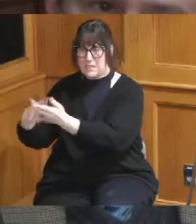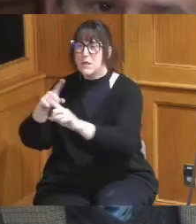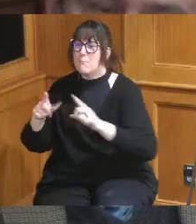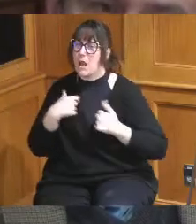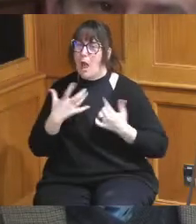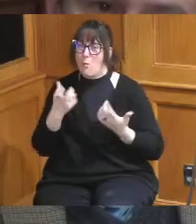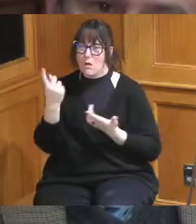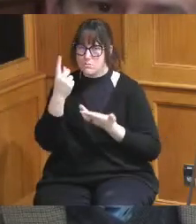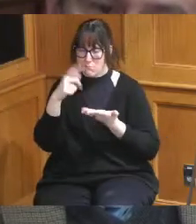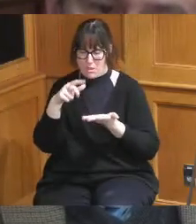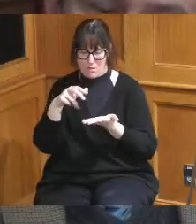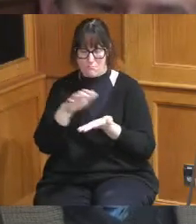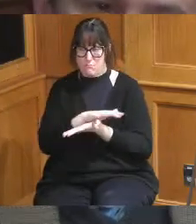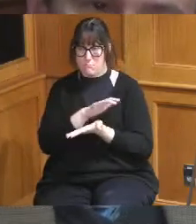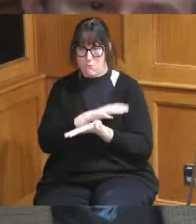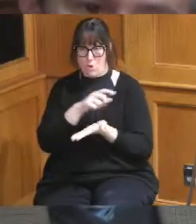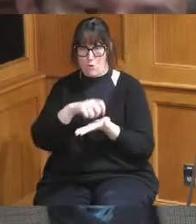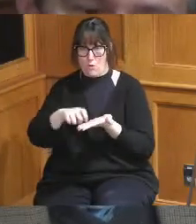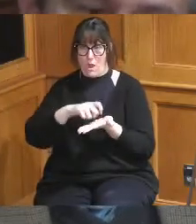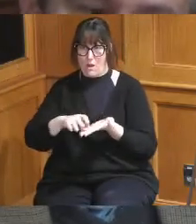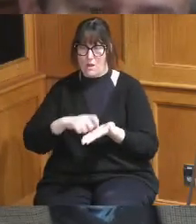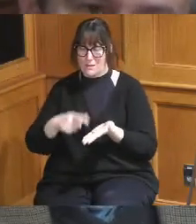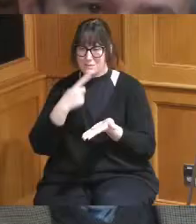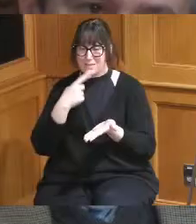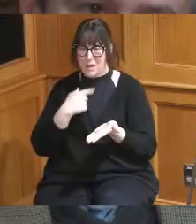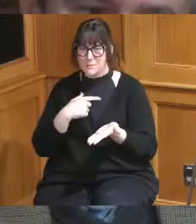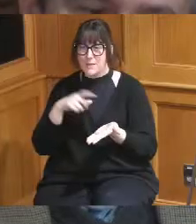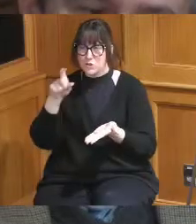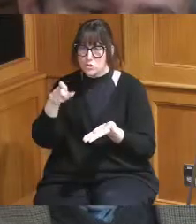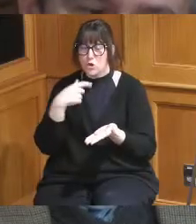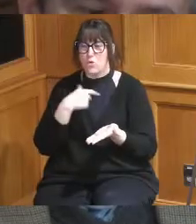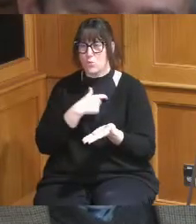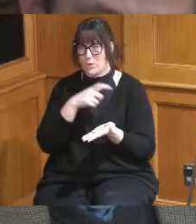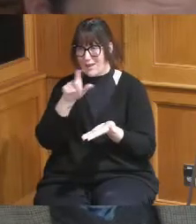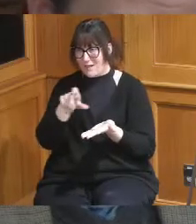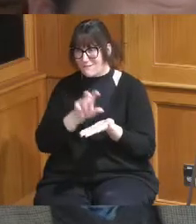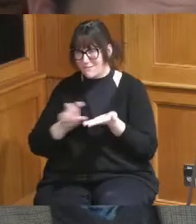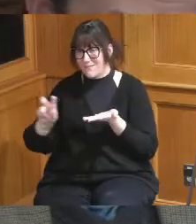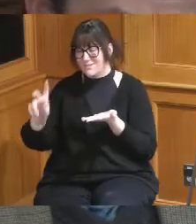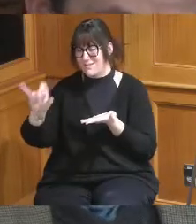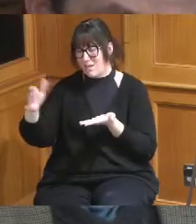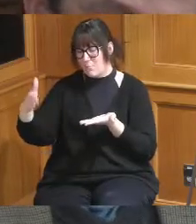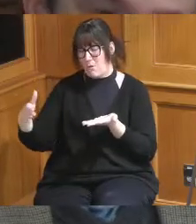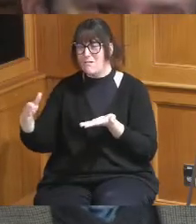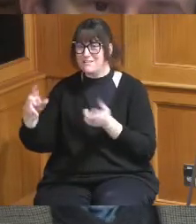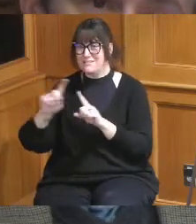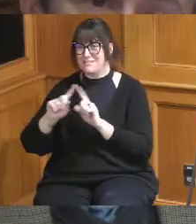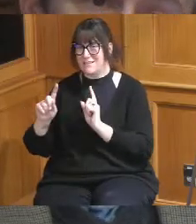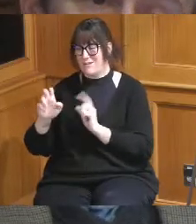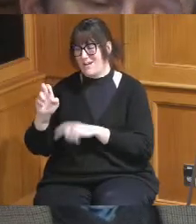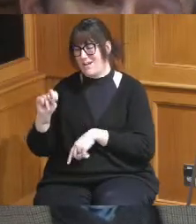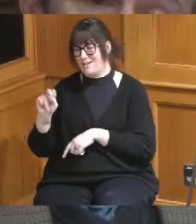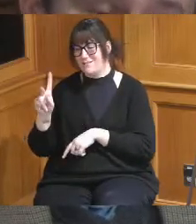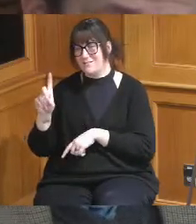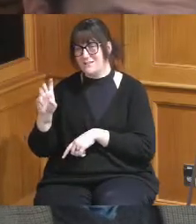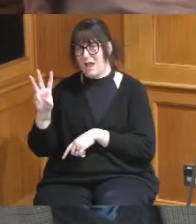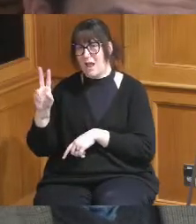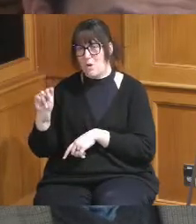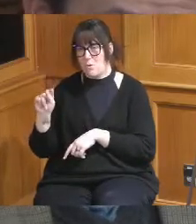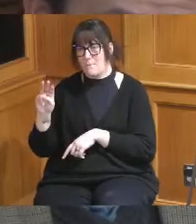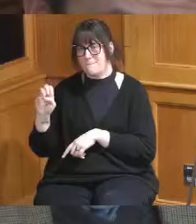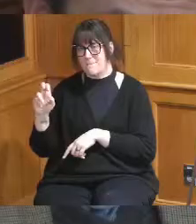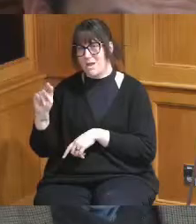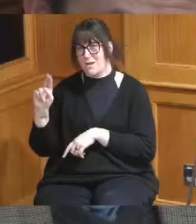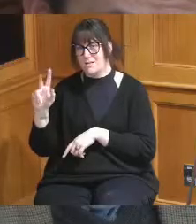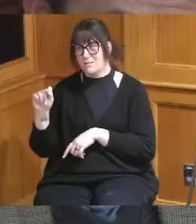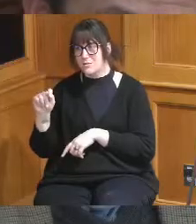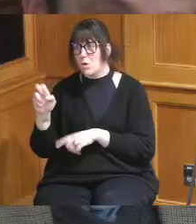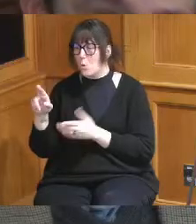of this go into an endowment that can continue the programming or should it all get down to zero